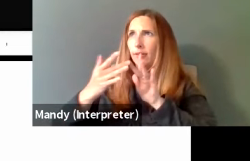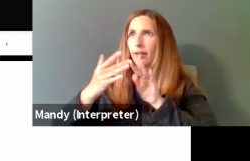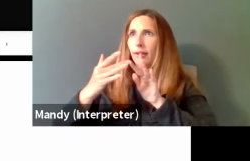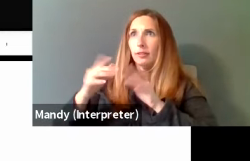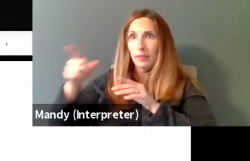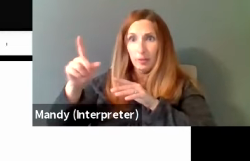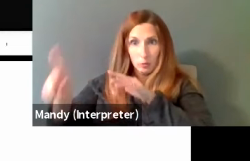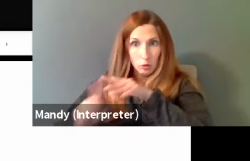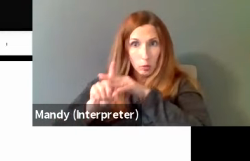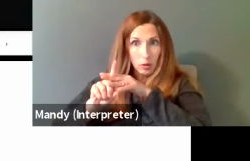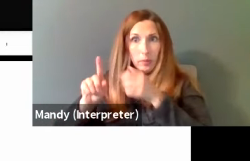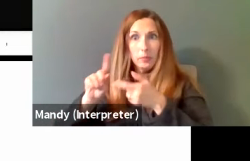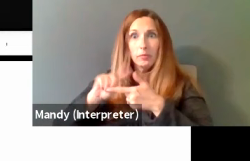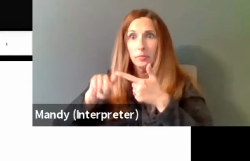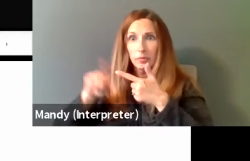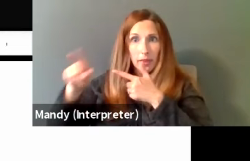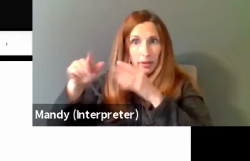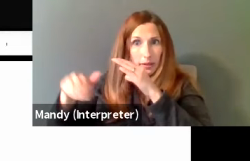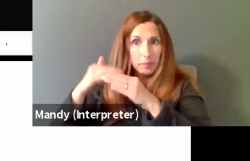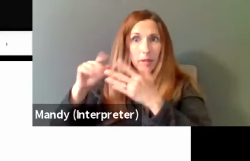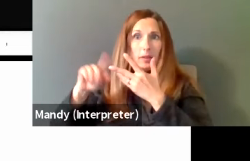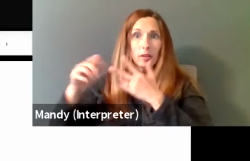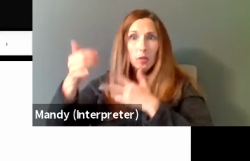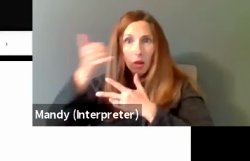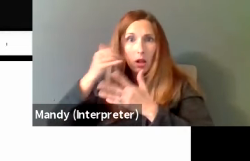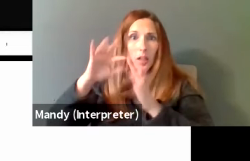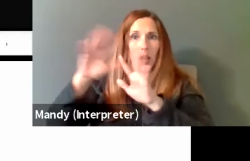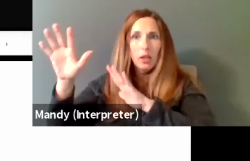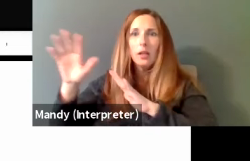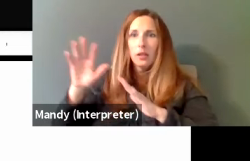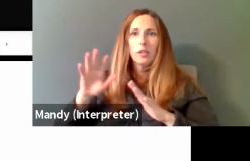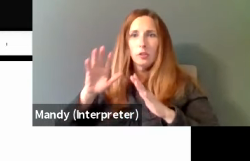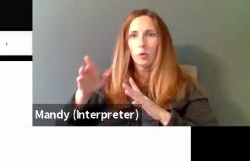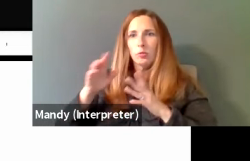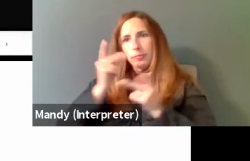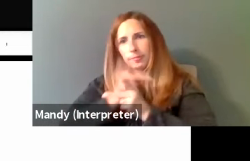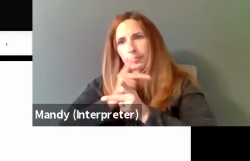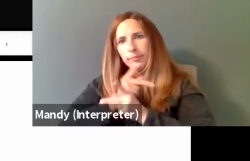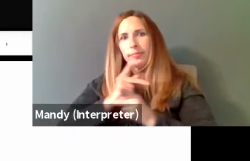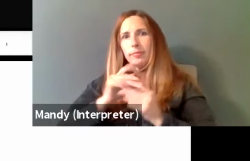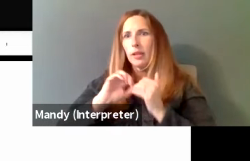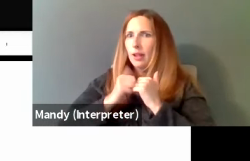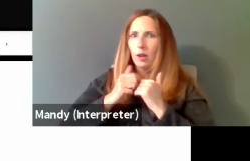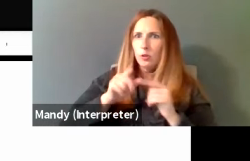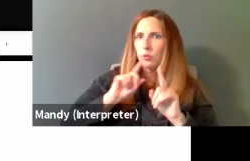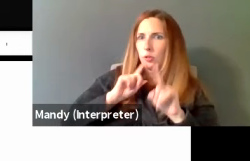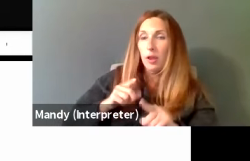your LEP stakeholders, would have with your organization. It might be a phone tree.